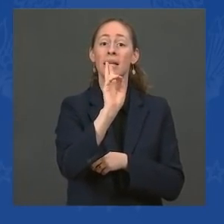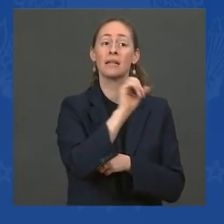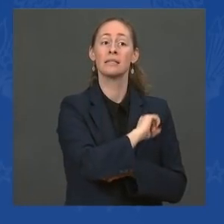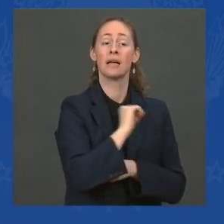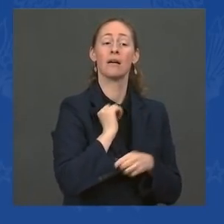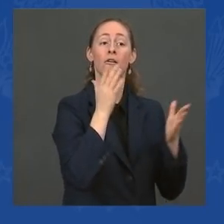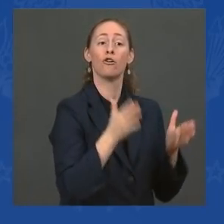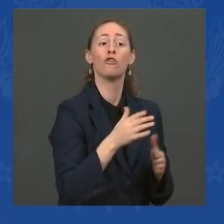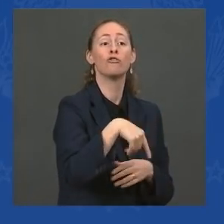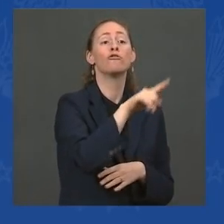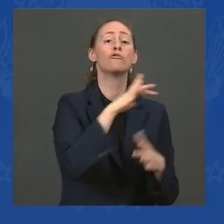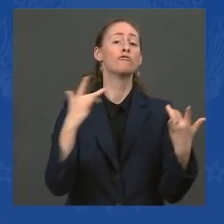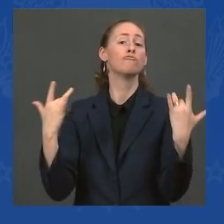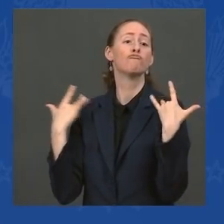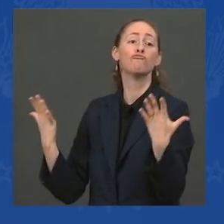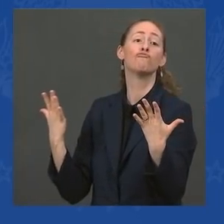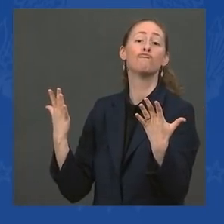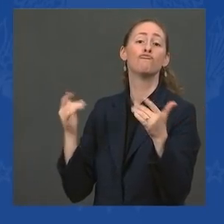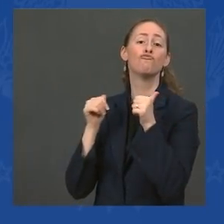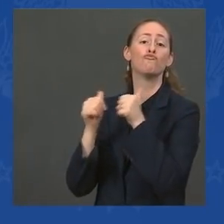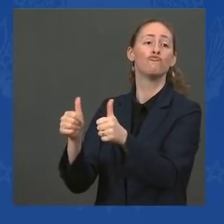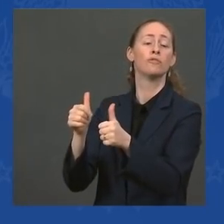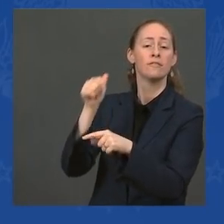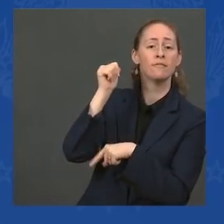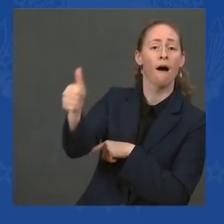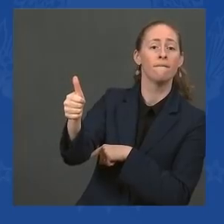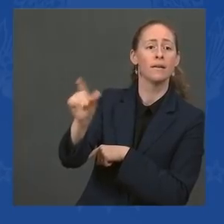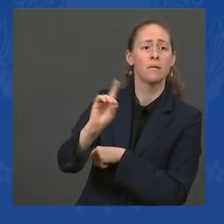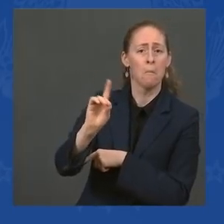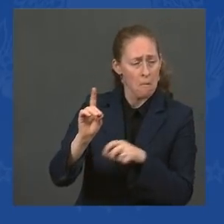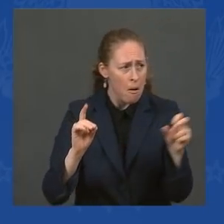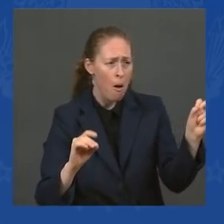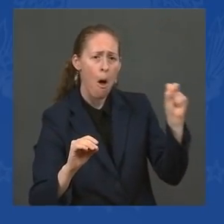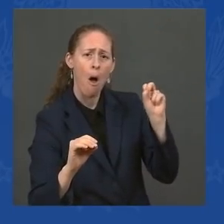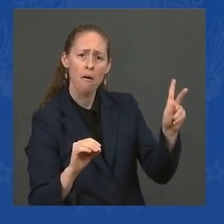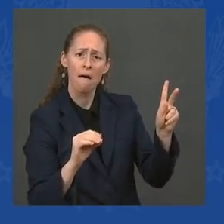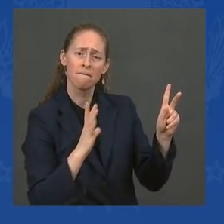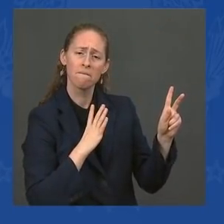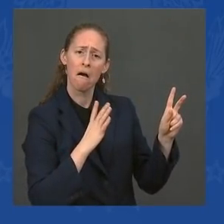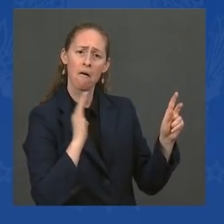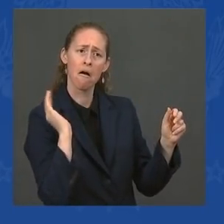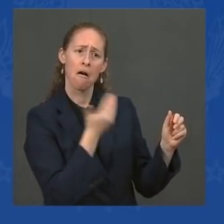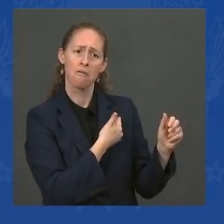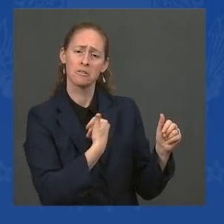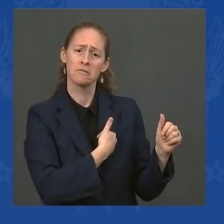I said, "Okay. We'll provide 50 votes." The definition -- and the Democrats, we have the votes.